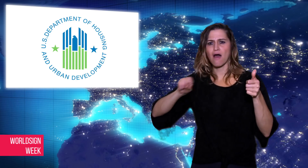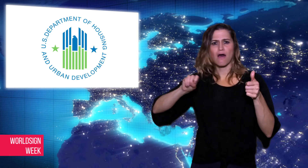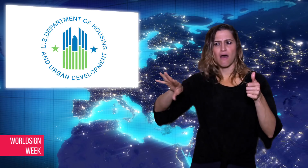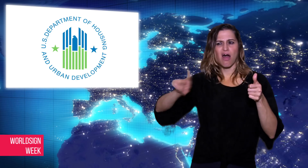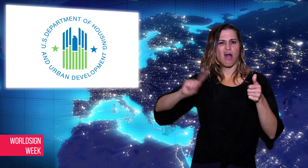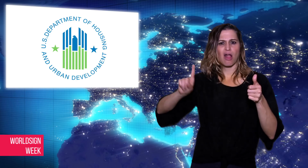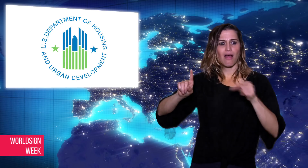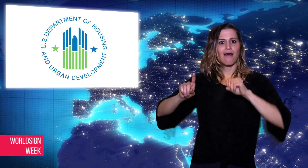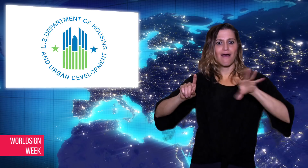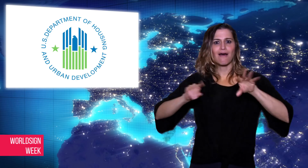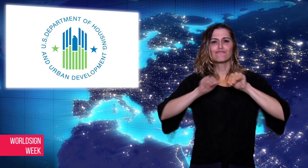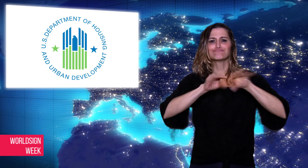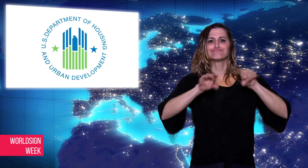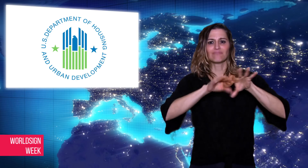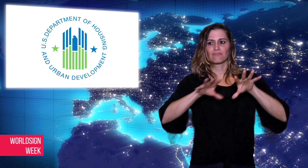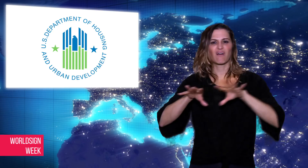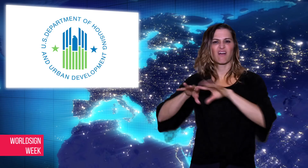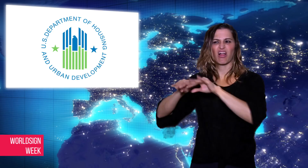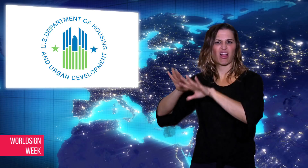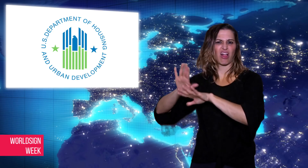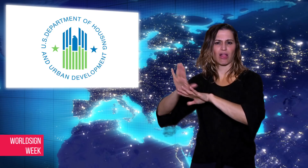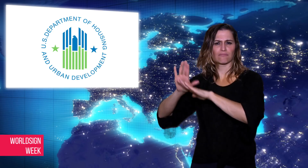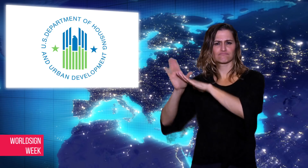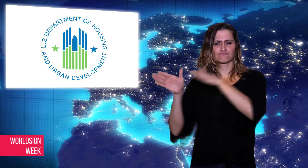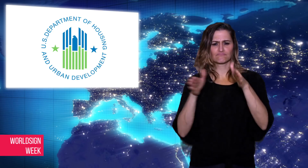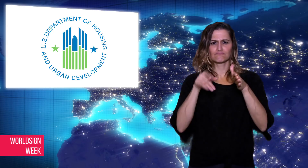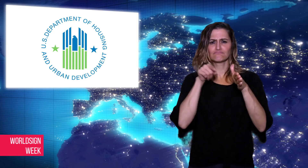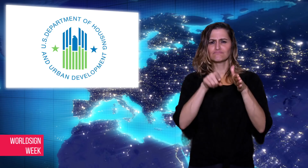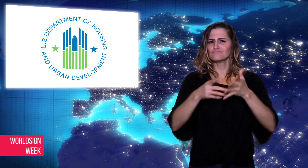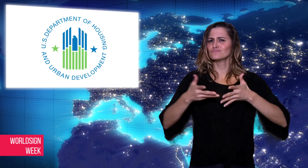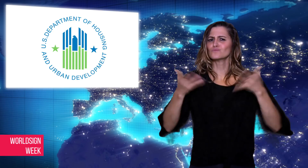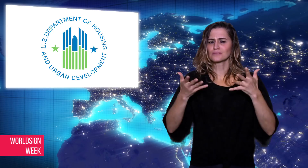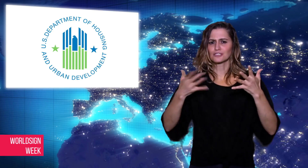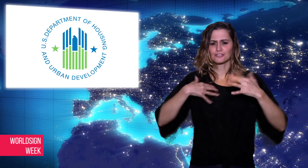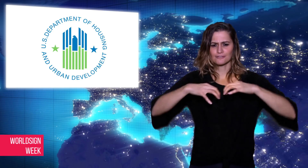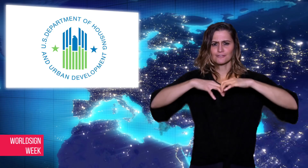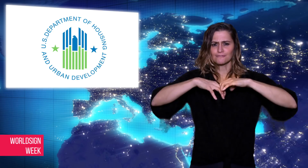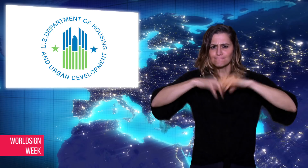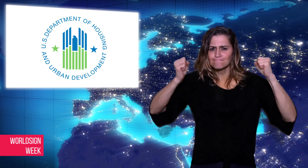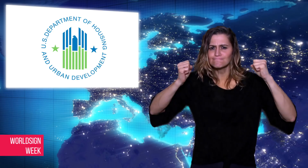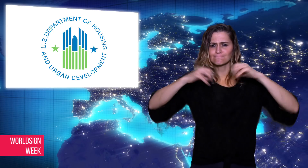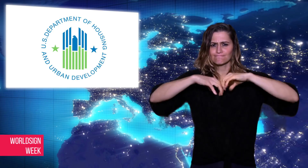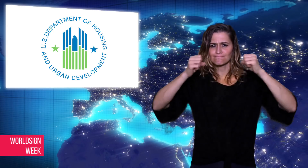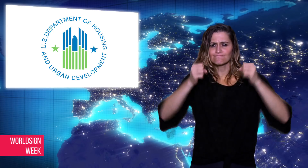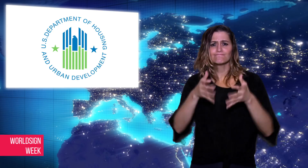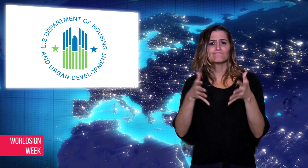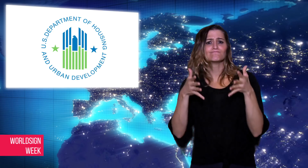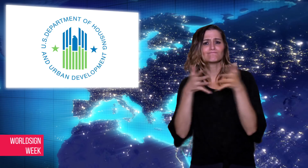criteria. They say the tools allows